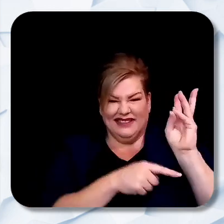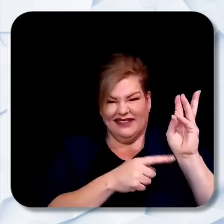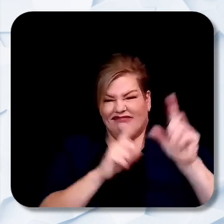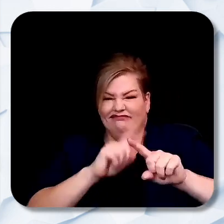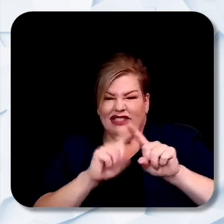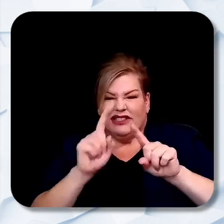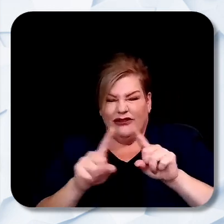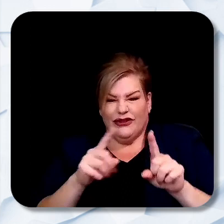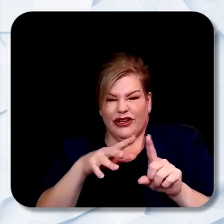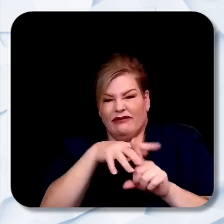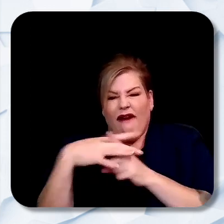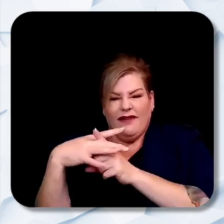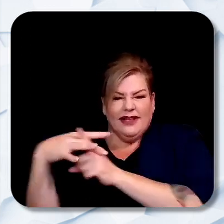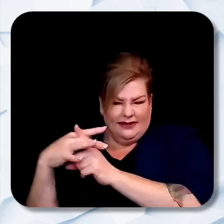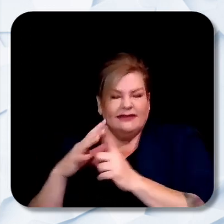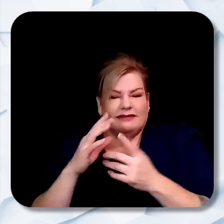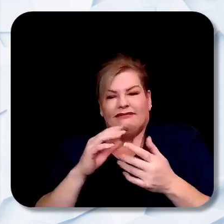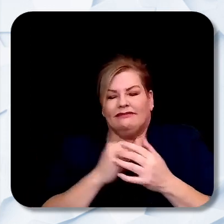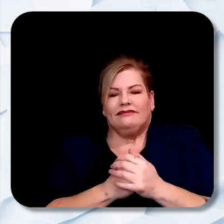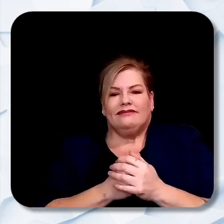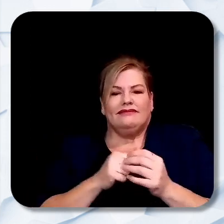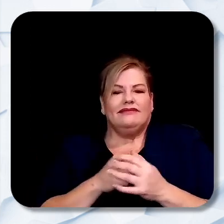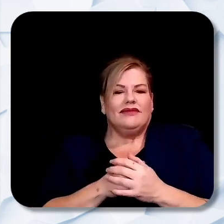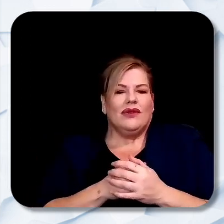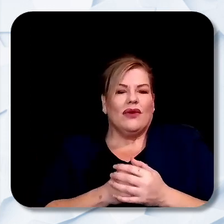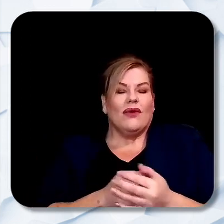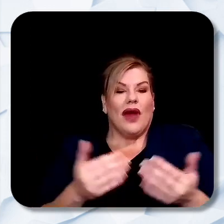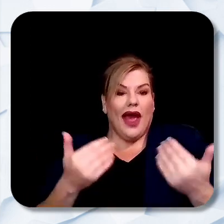conversations today about substance, use and substitute prevention, we have one content